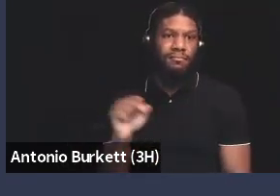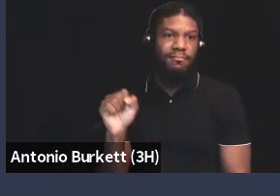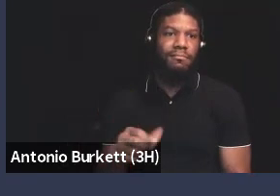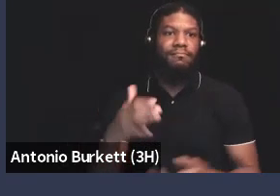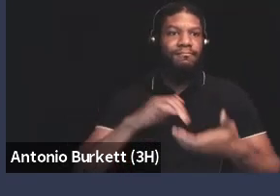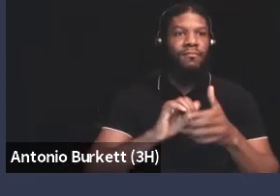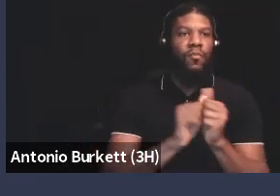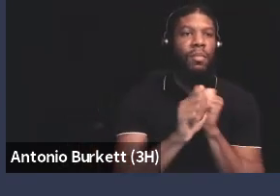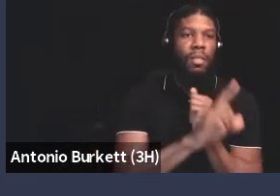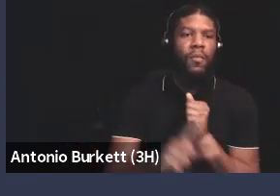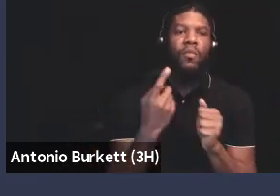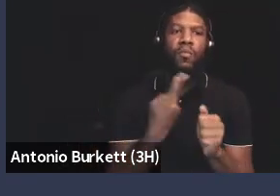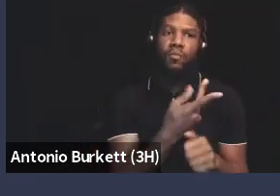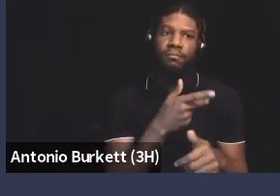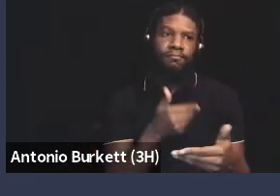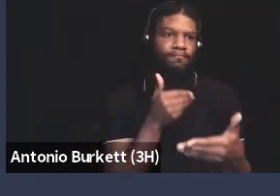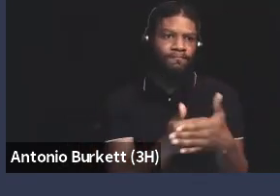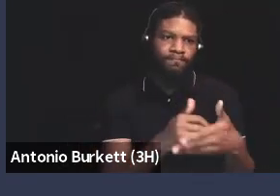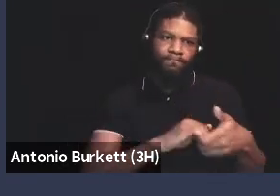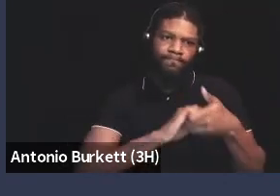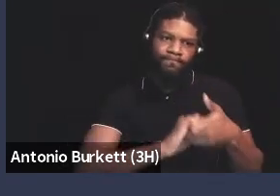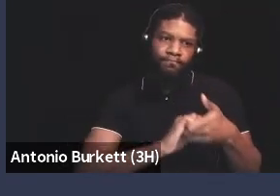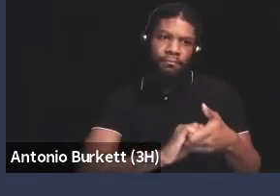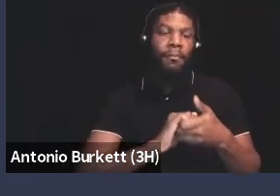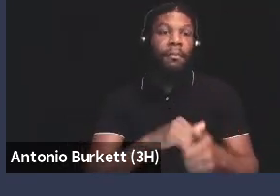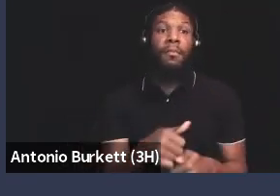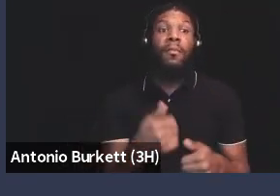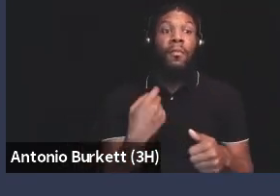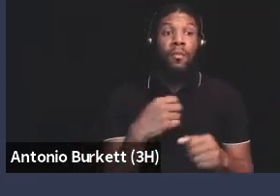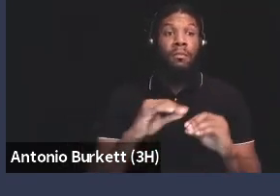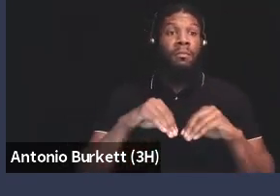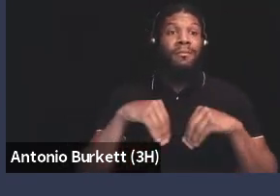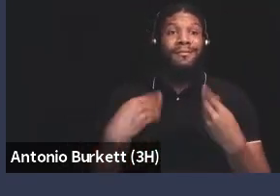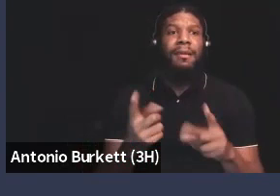very closely at the library, so that it's like, here are all of your resources available to you.